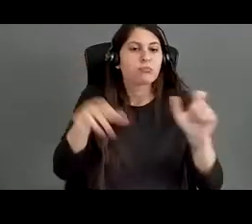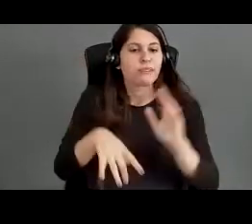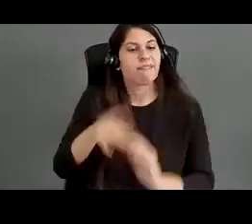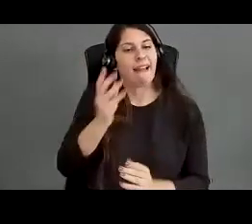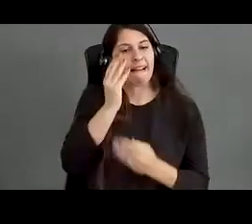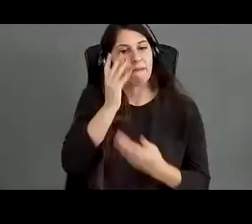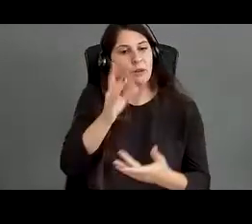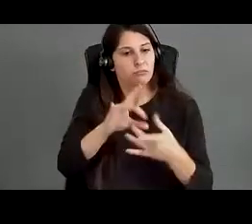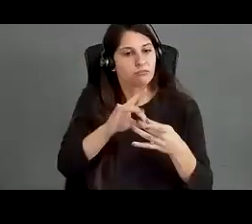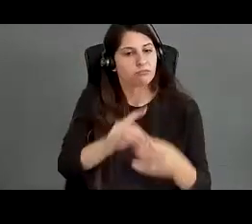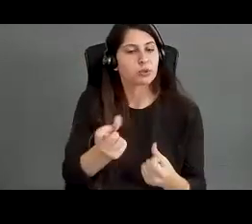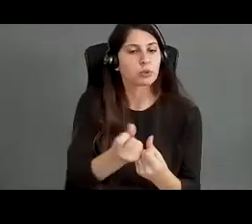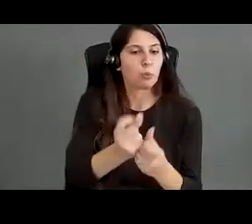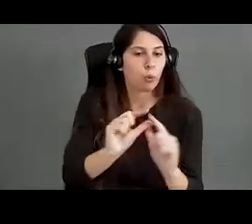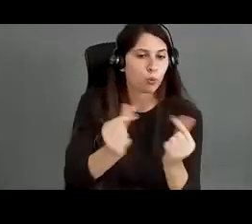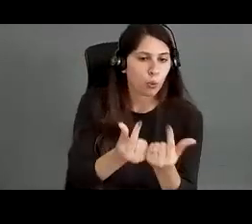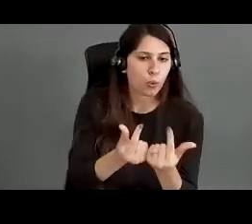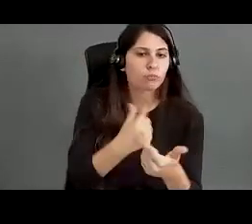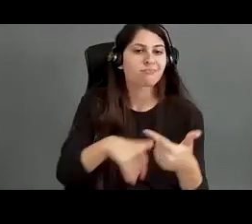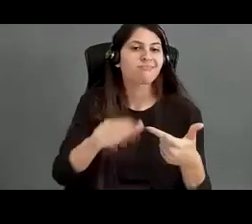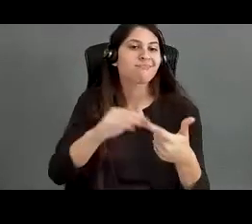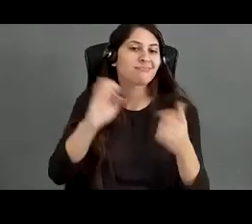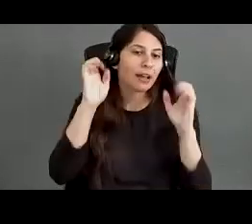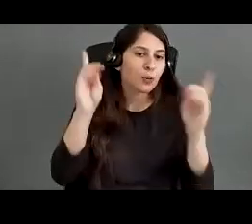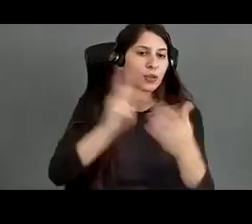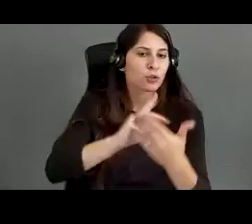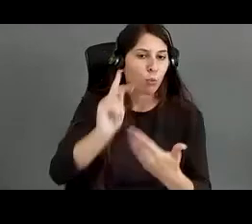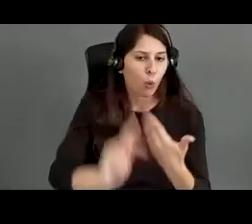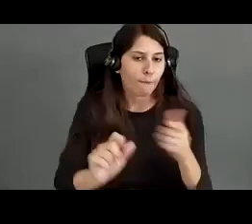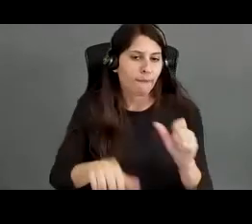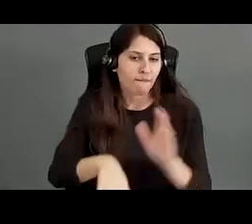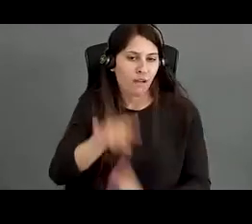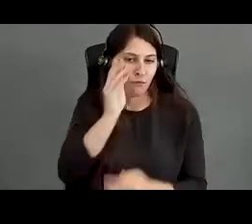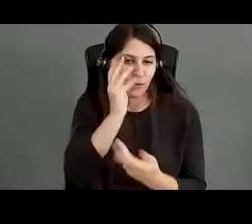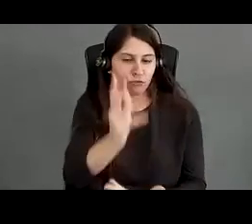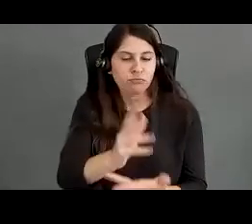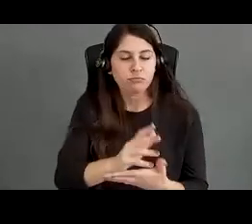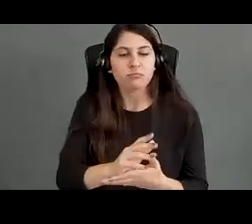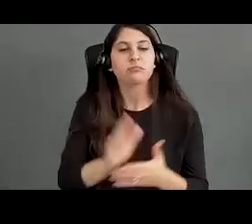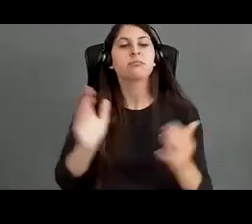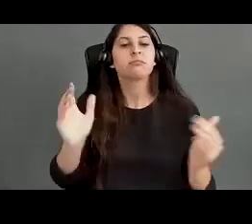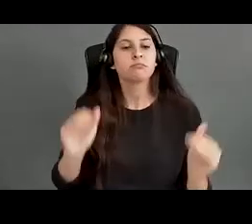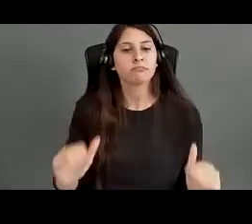about the support groups and the education programs. And then our NAMI helpline.